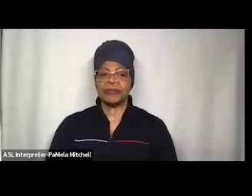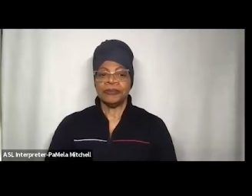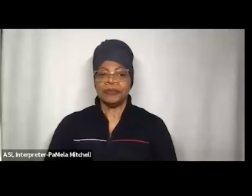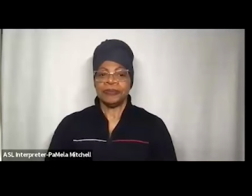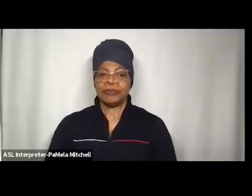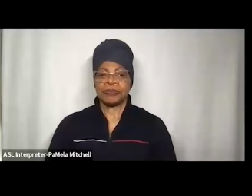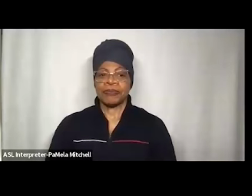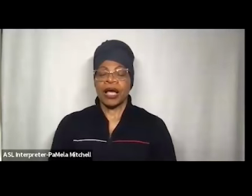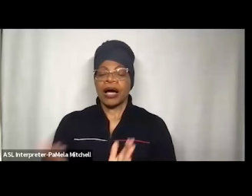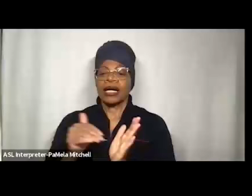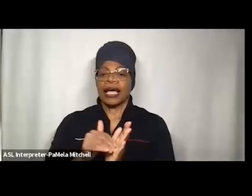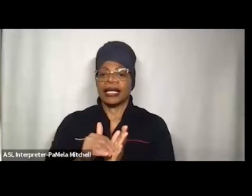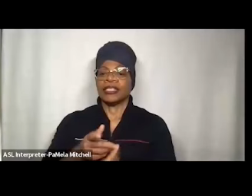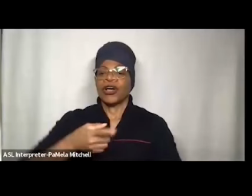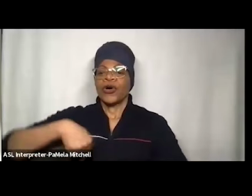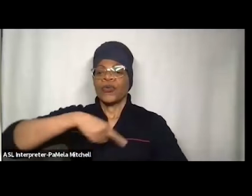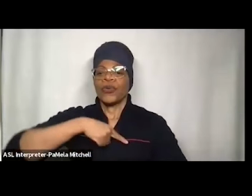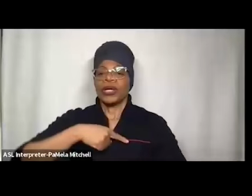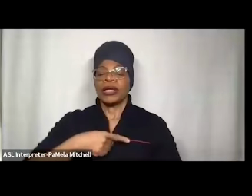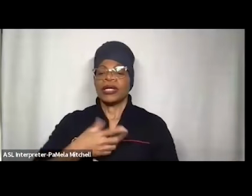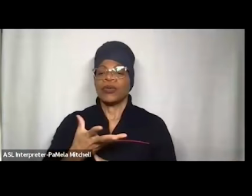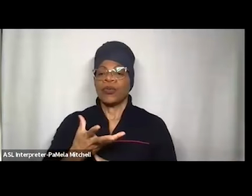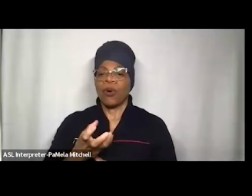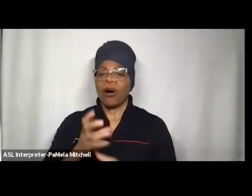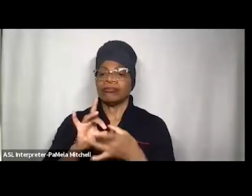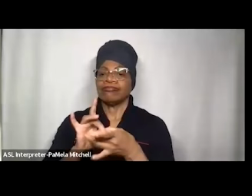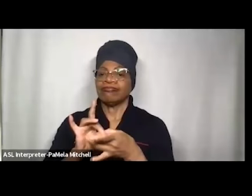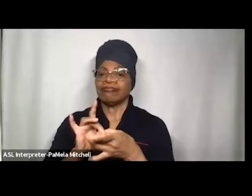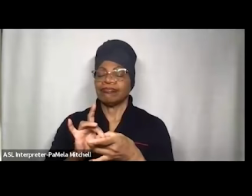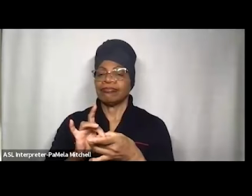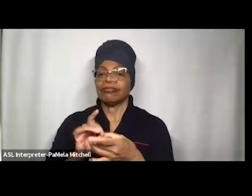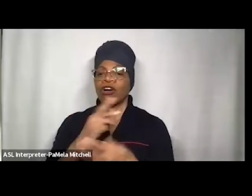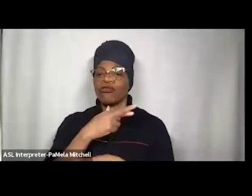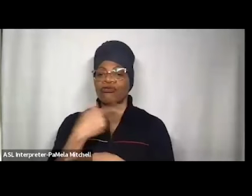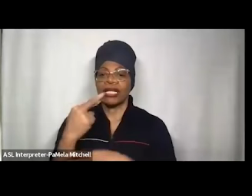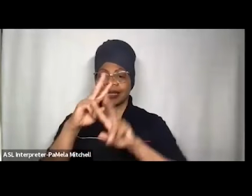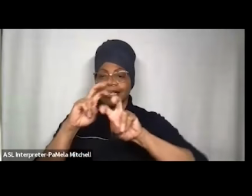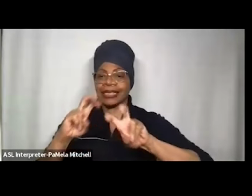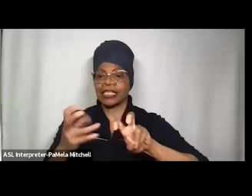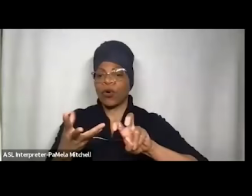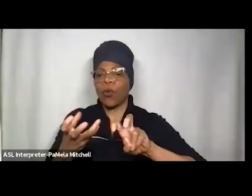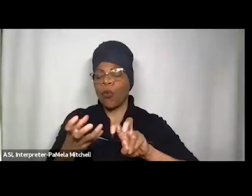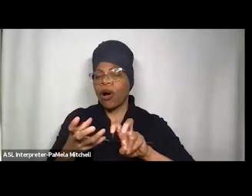So again, in terms of risk assessment, we wanna focus on that dynamic risk factors